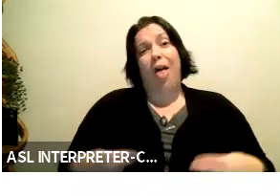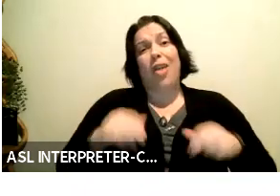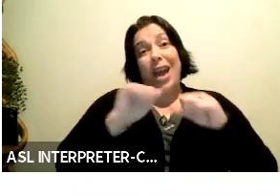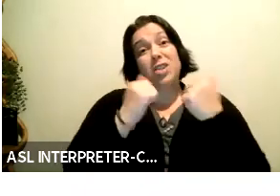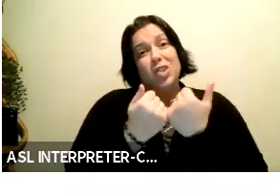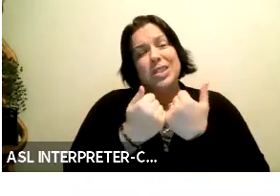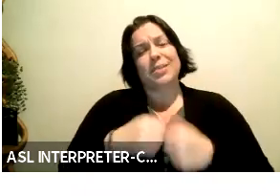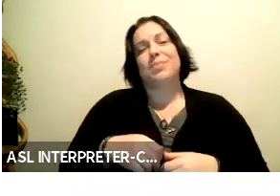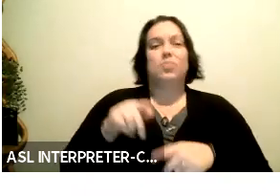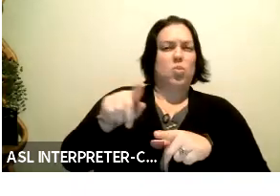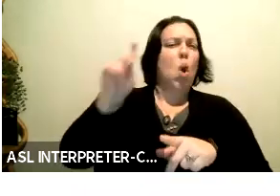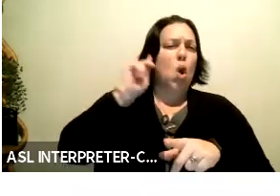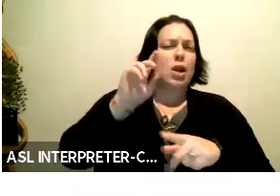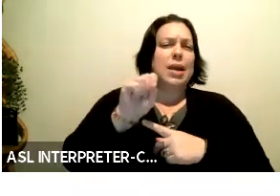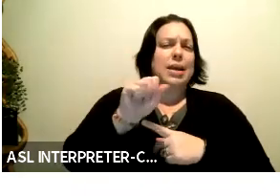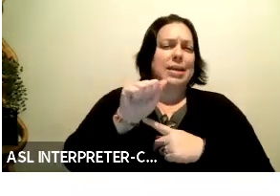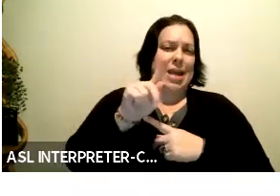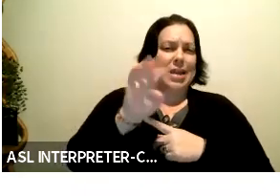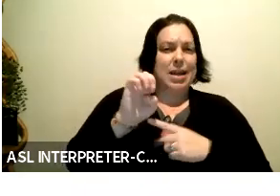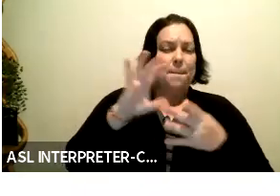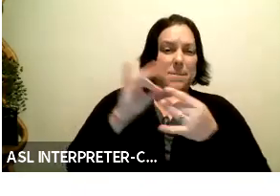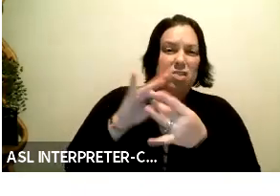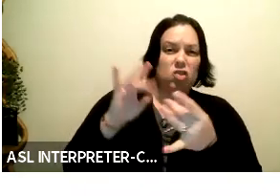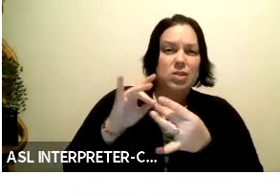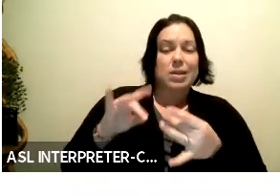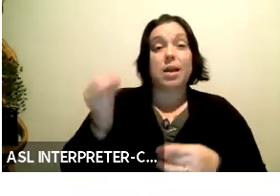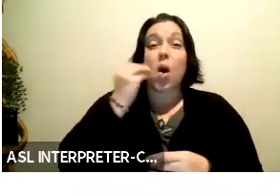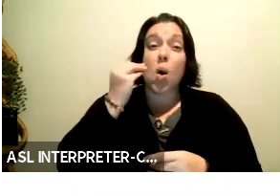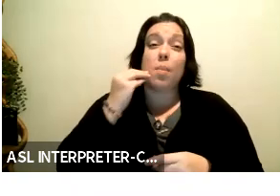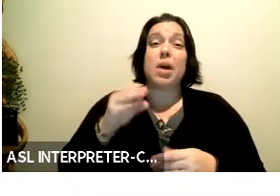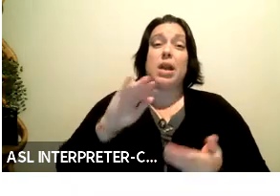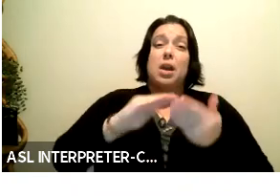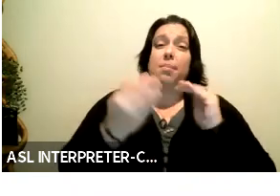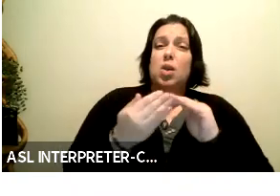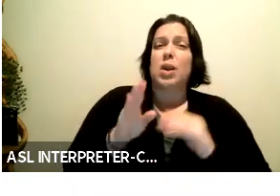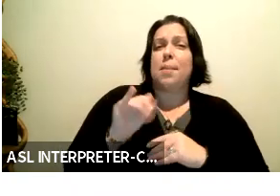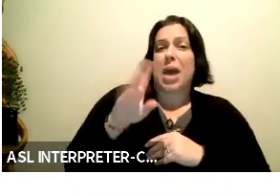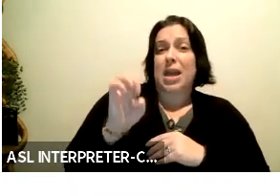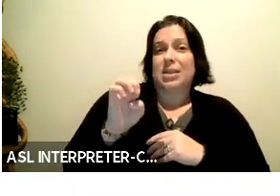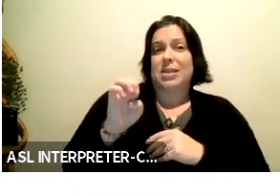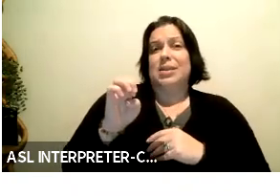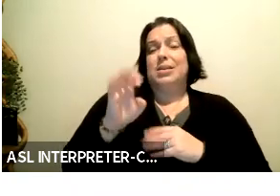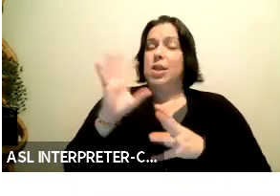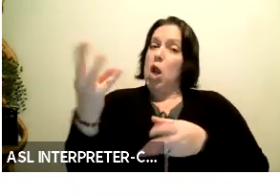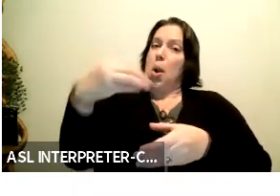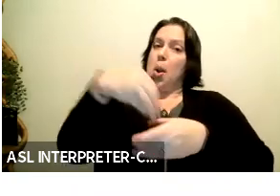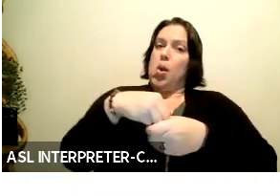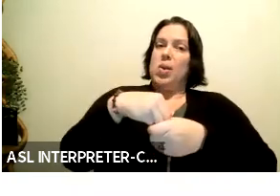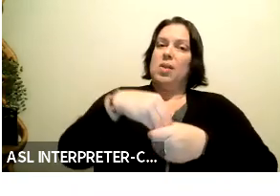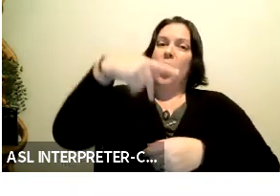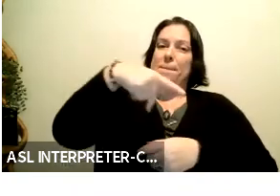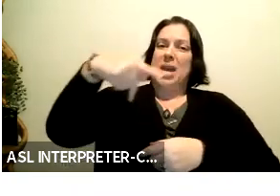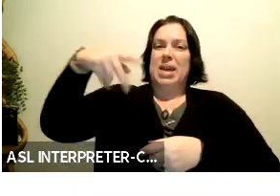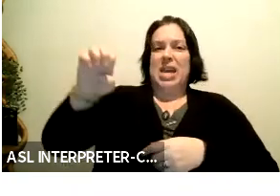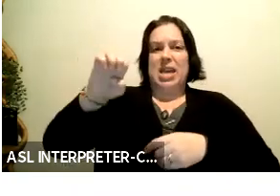this work to ensure that home and community based services were also included and PPE distribution,